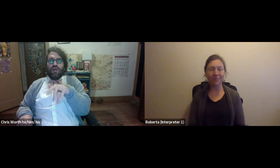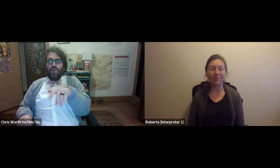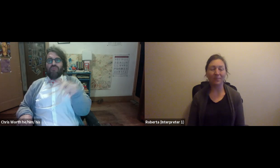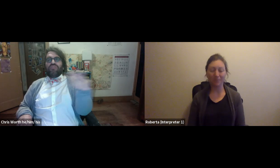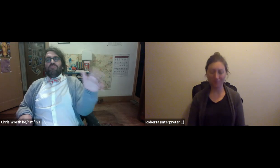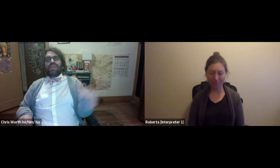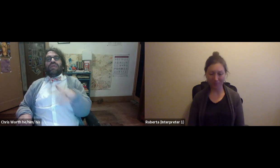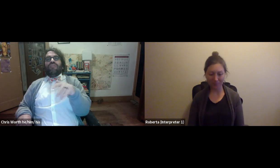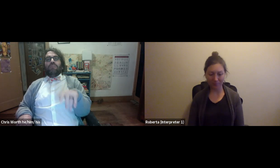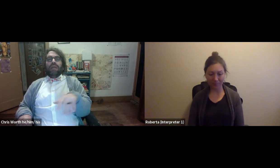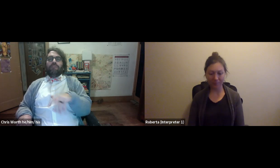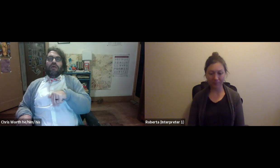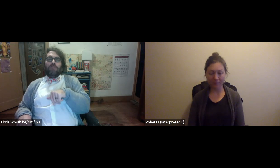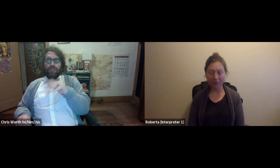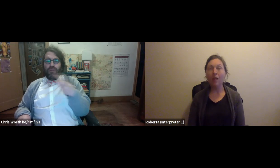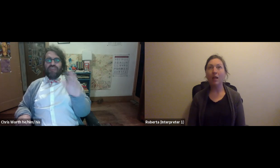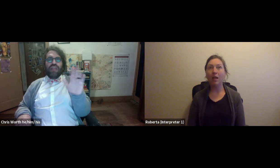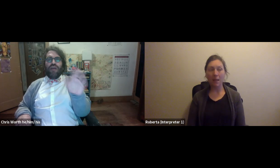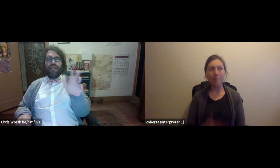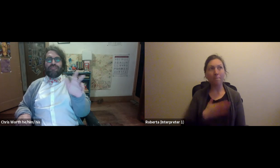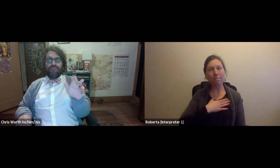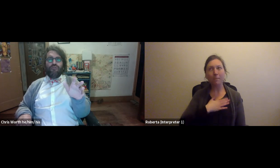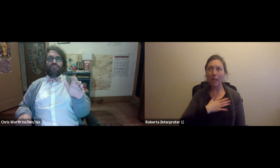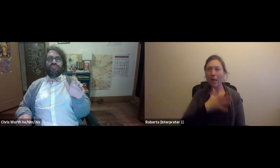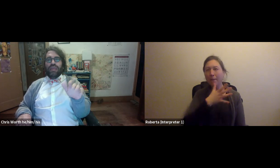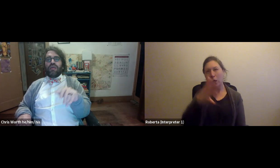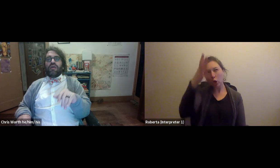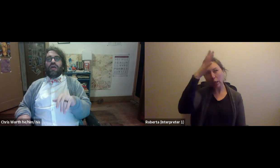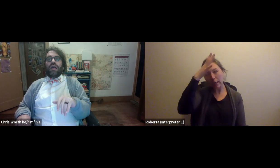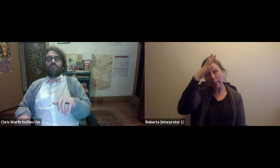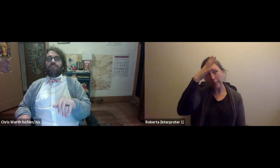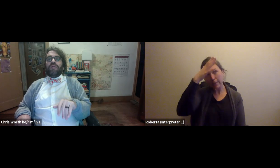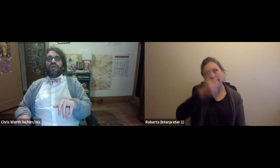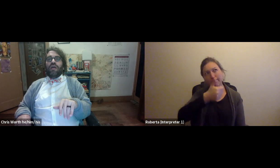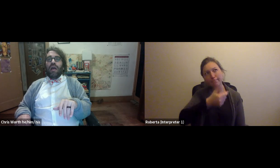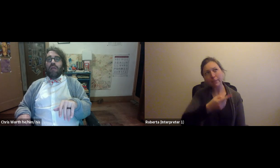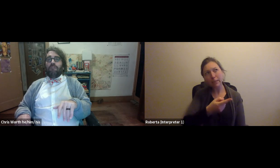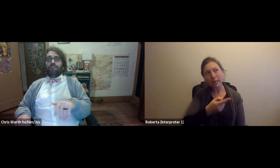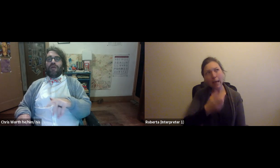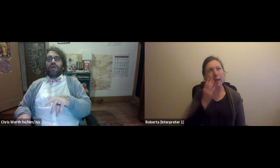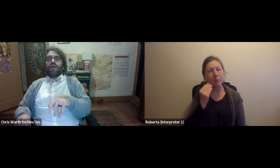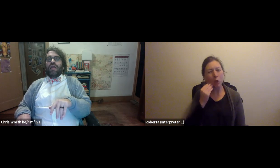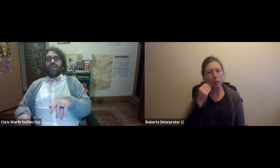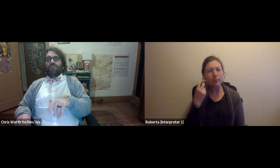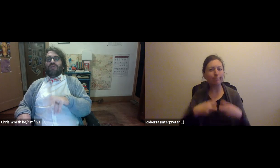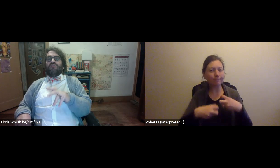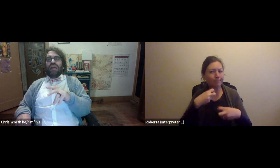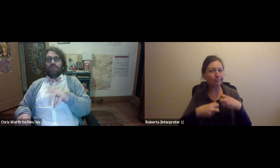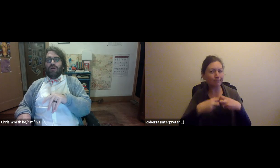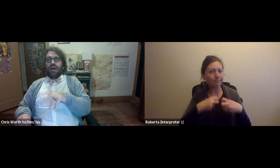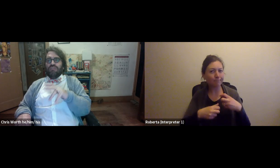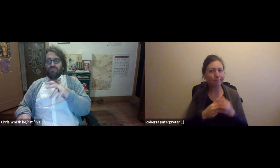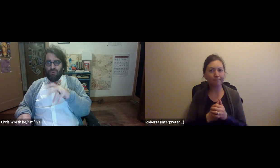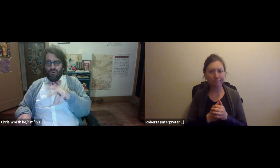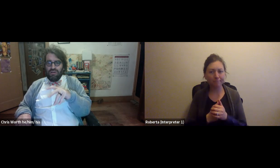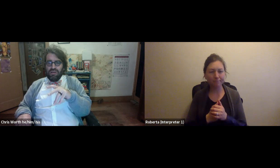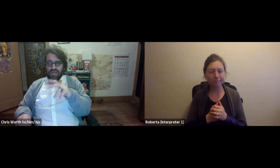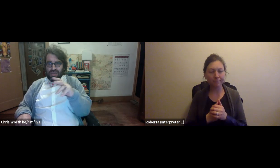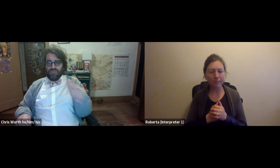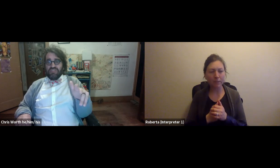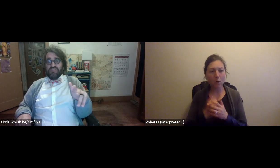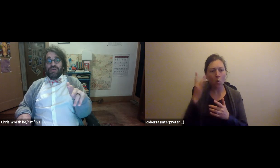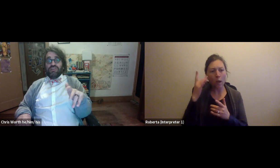almost immediately, my parents had a lot of difficulty because I was born into a situation